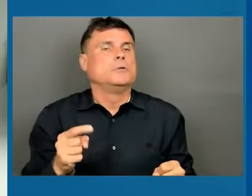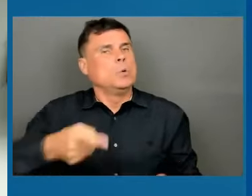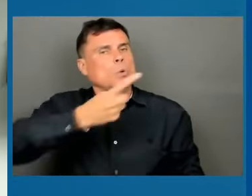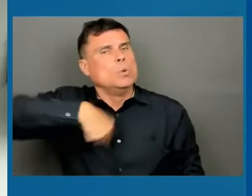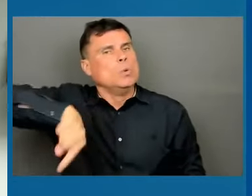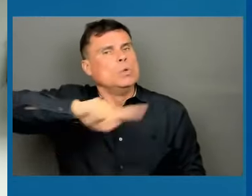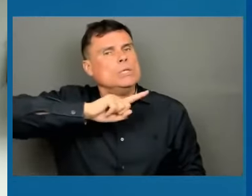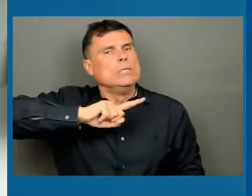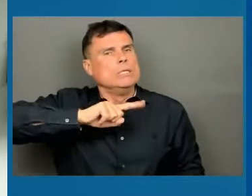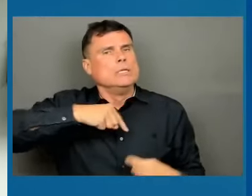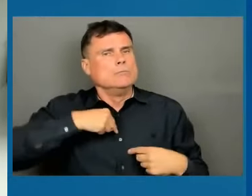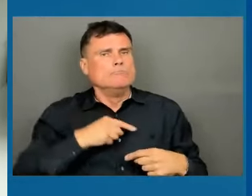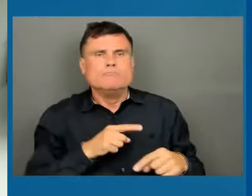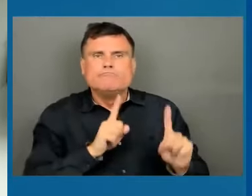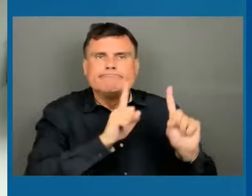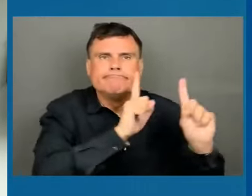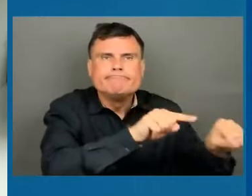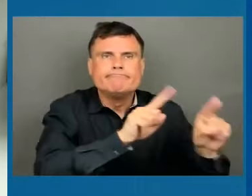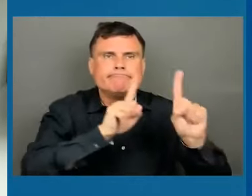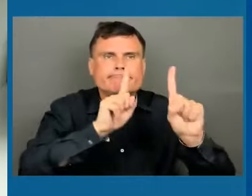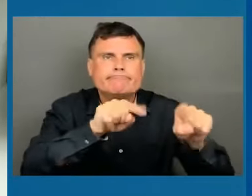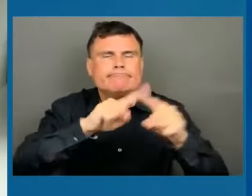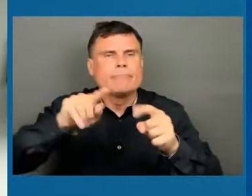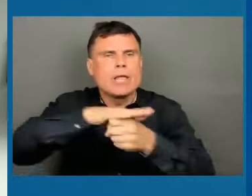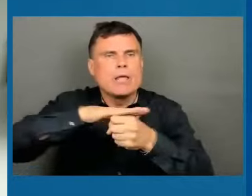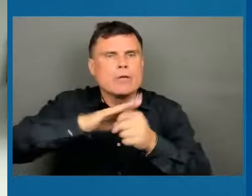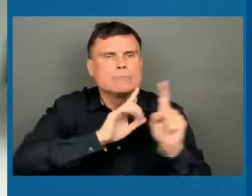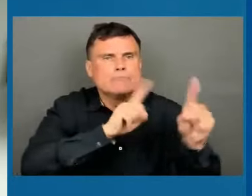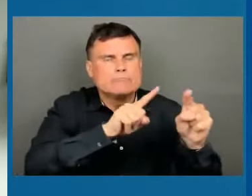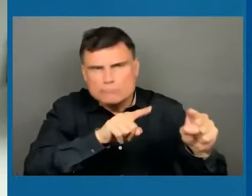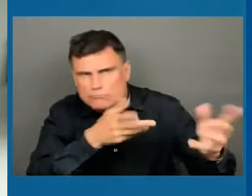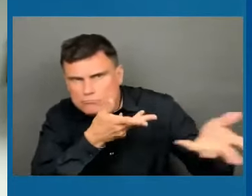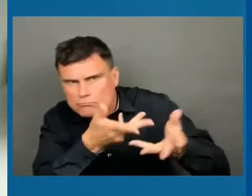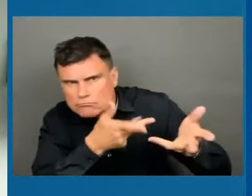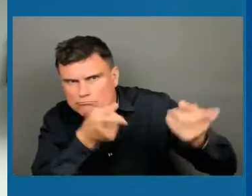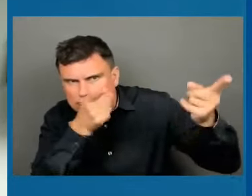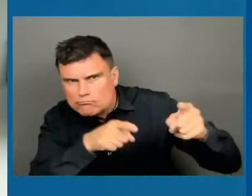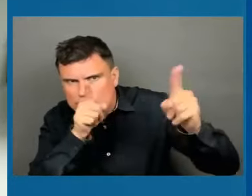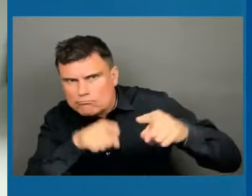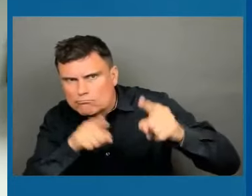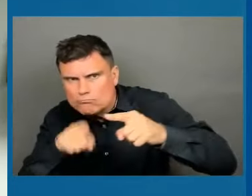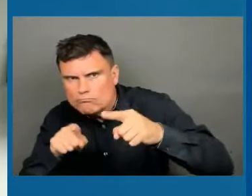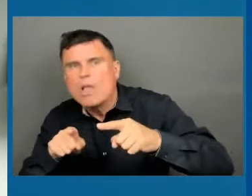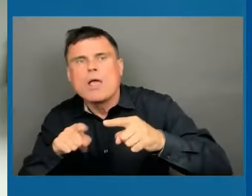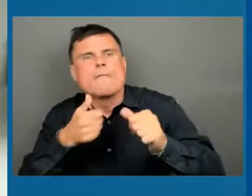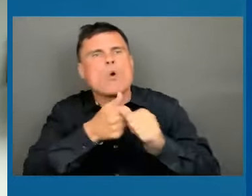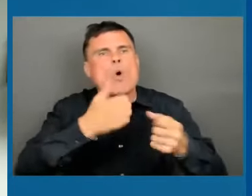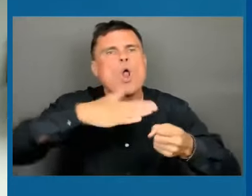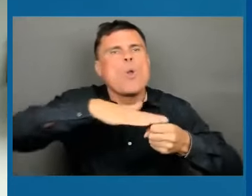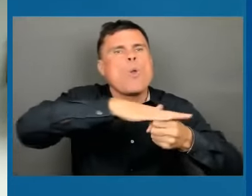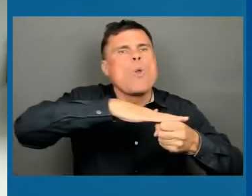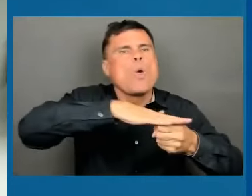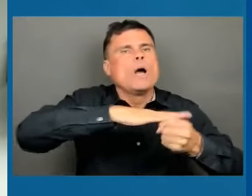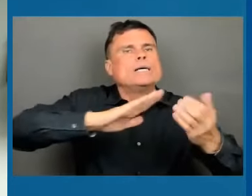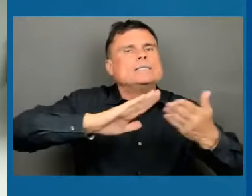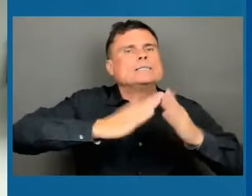emergency program coordinators to prepare for upcoming seasons. We know that you know the community that are experiencing